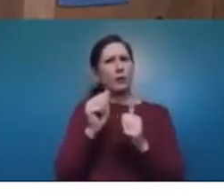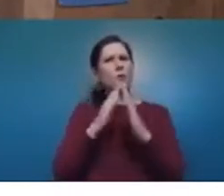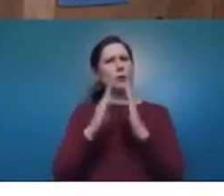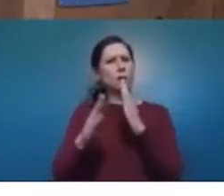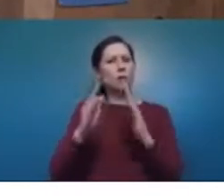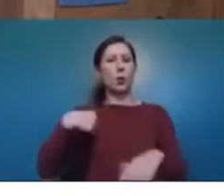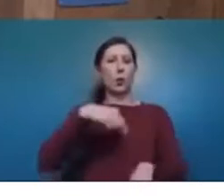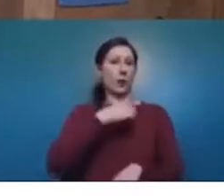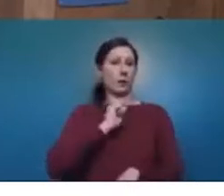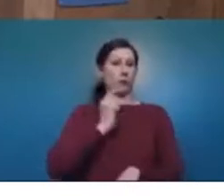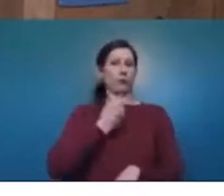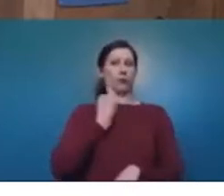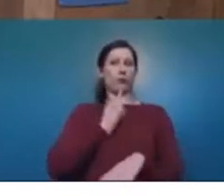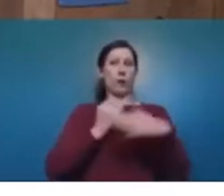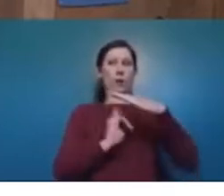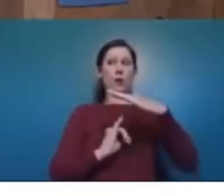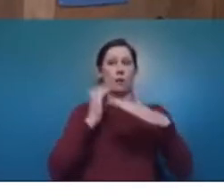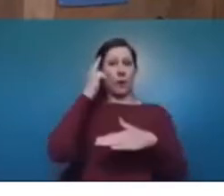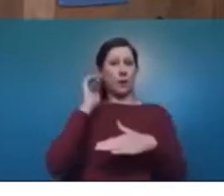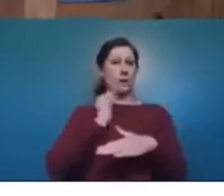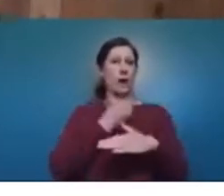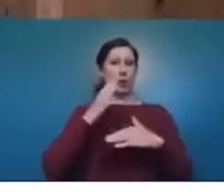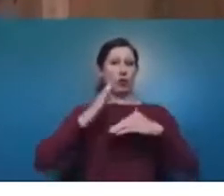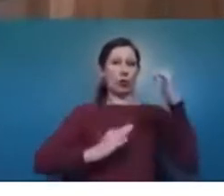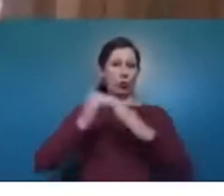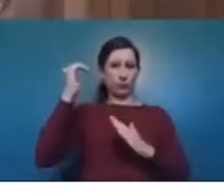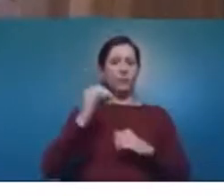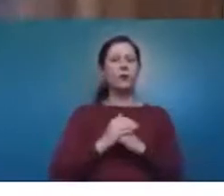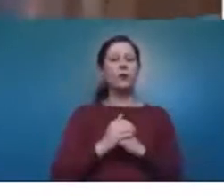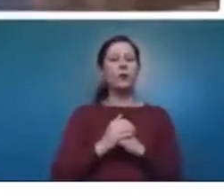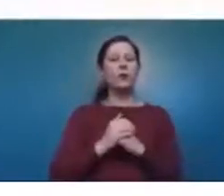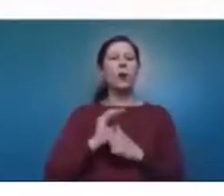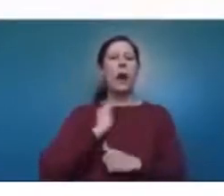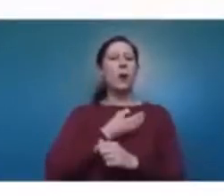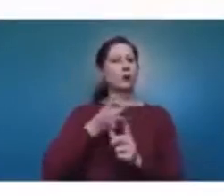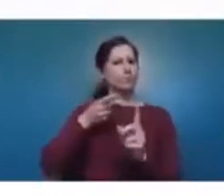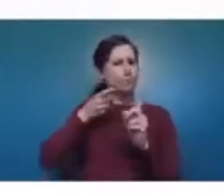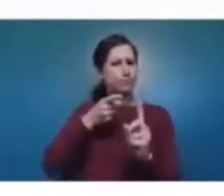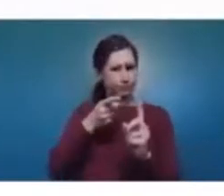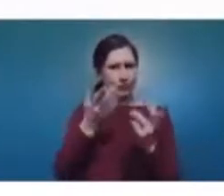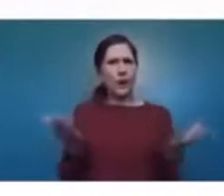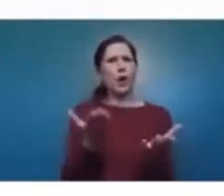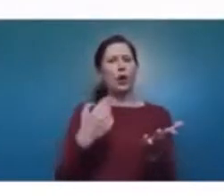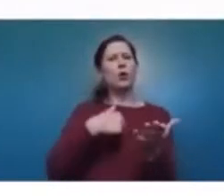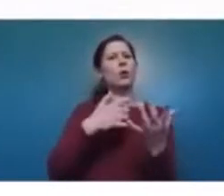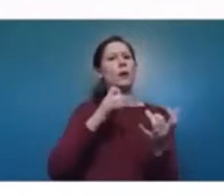isolation were ourselves because of our construction. The mission of the St. Louis Aquarium at Union Station is to